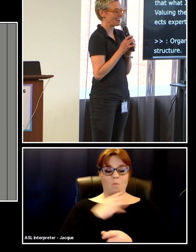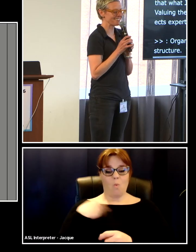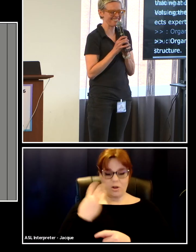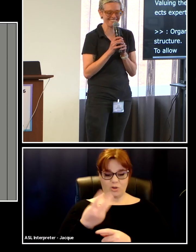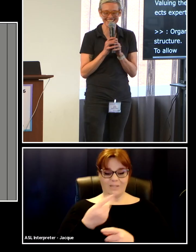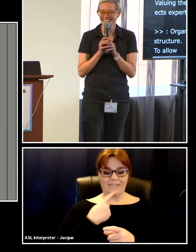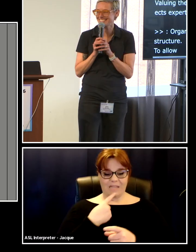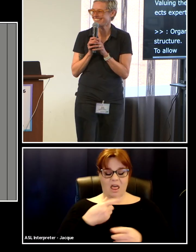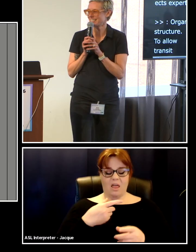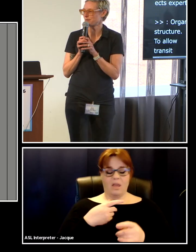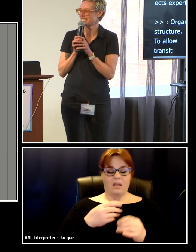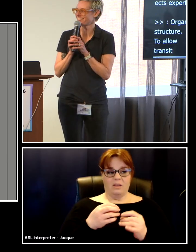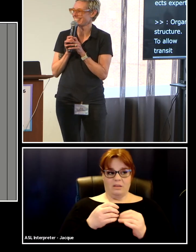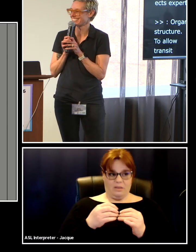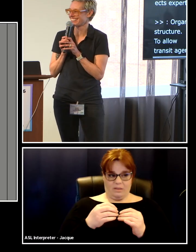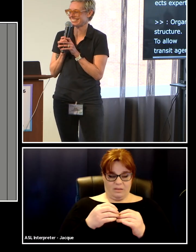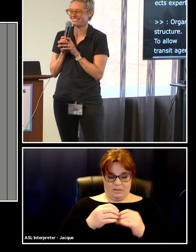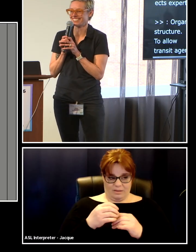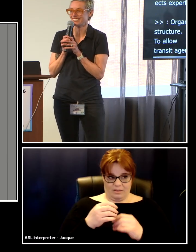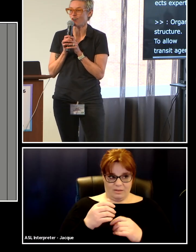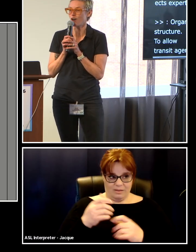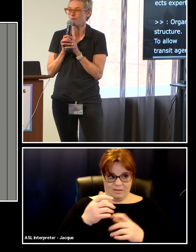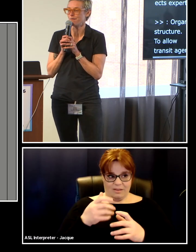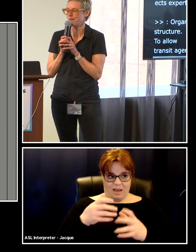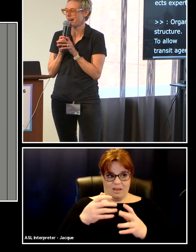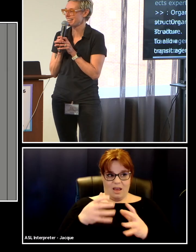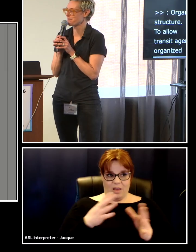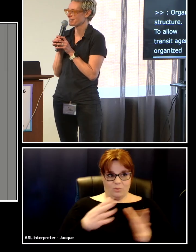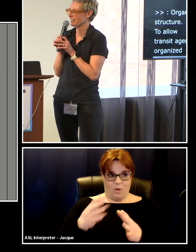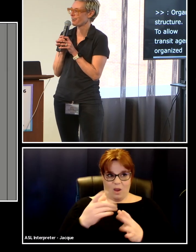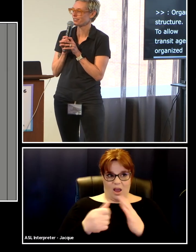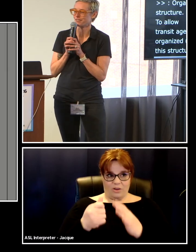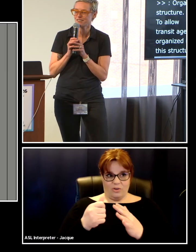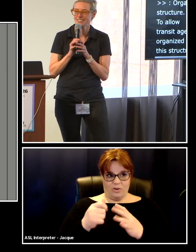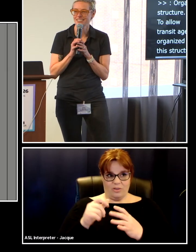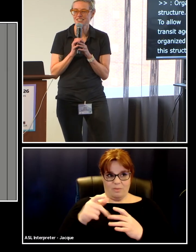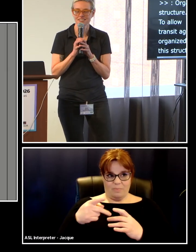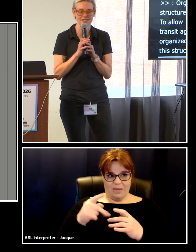under organized under this PTVA structure which is all many but not all of the transit agencies